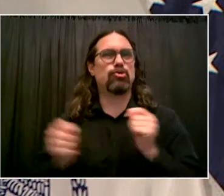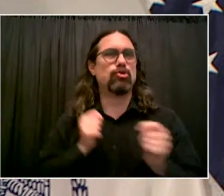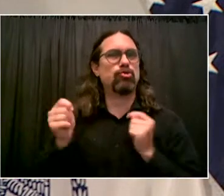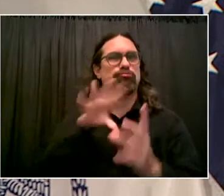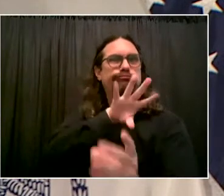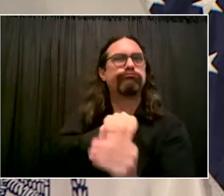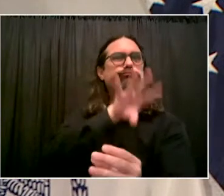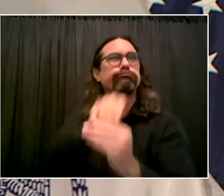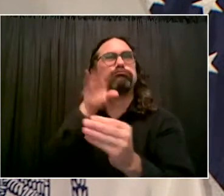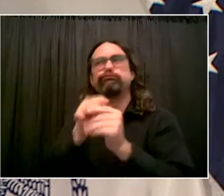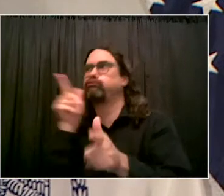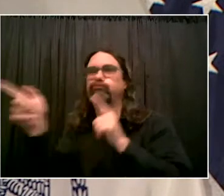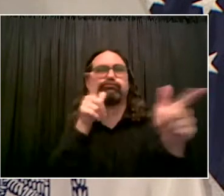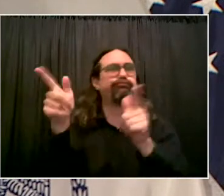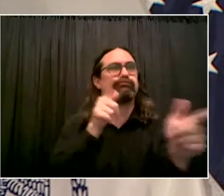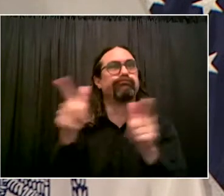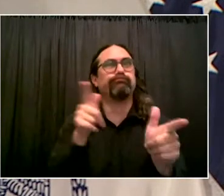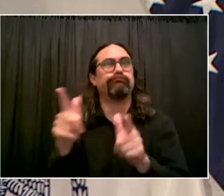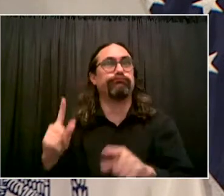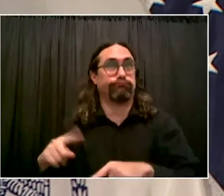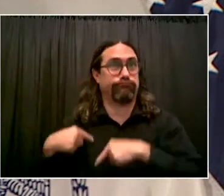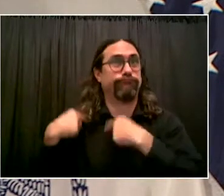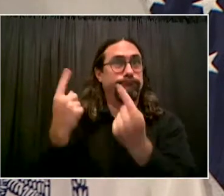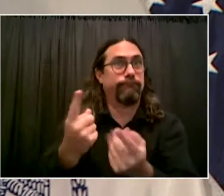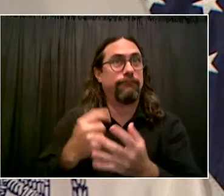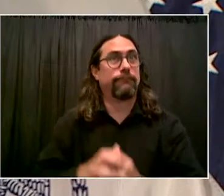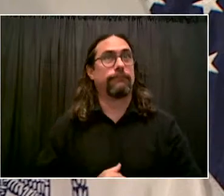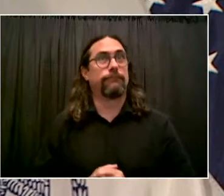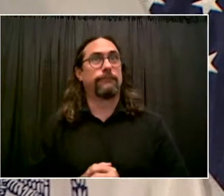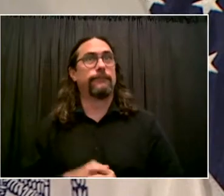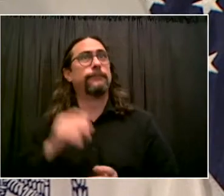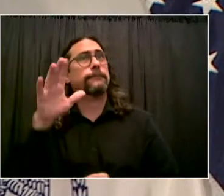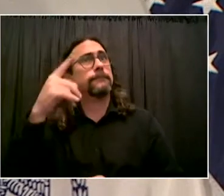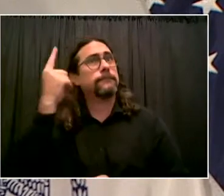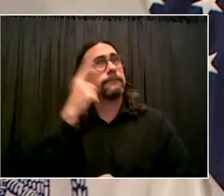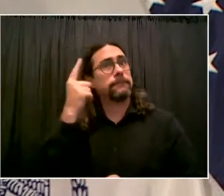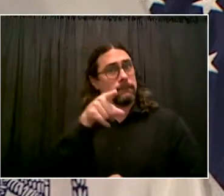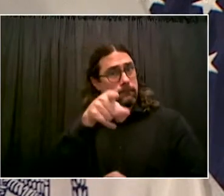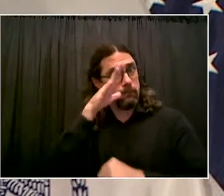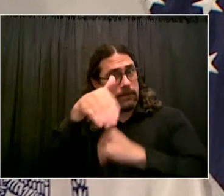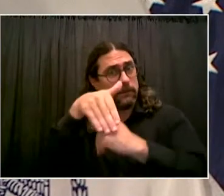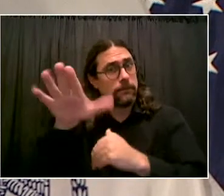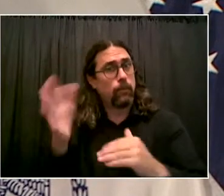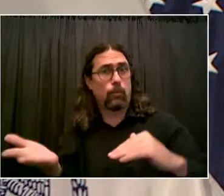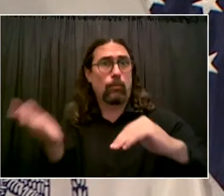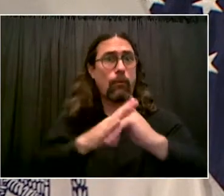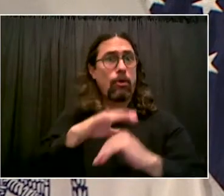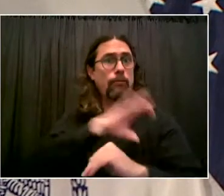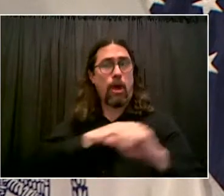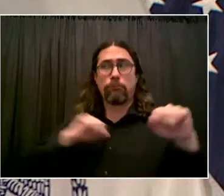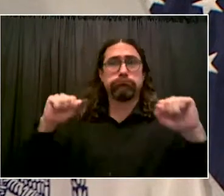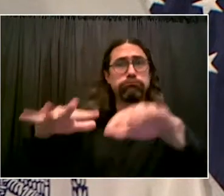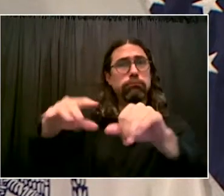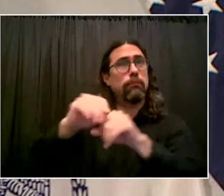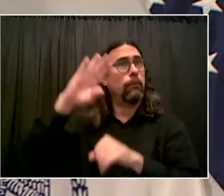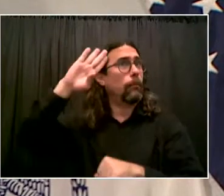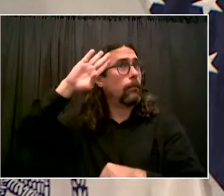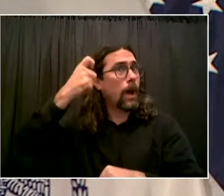WANTED TO KNOW, WHERE ARE THESE EXTRA OFFICERS GOI TNGO BETHIS WEEKEND? T HYE OU KNOW EXACTLY? I'M CERTAINLY